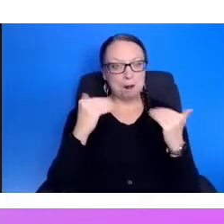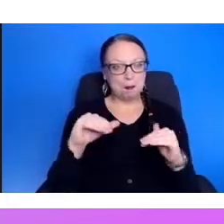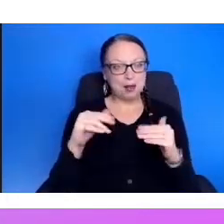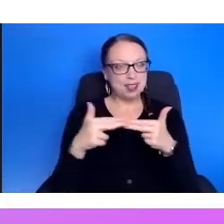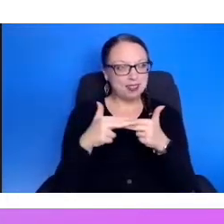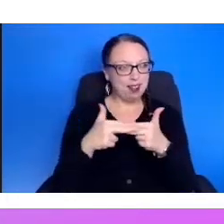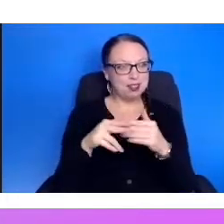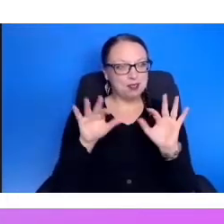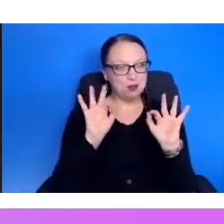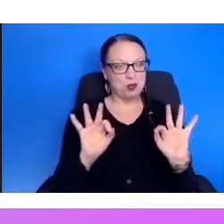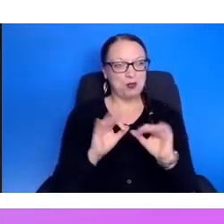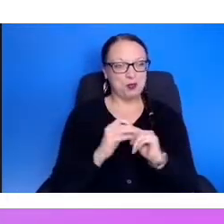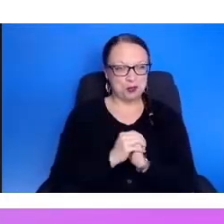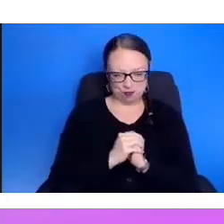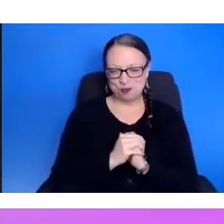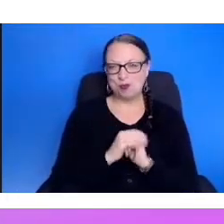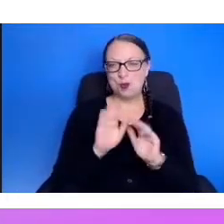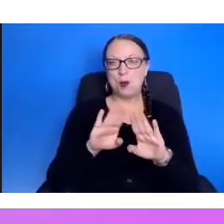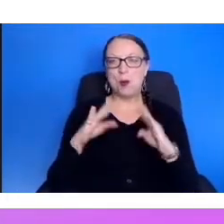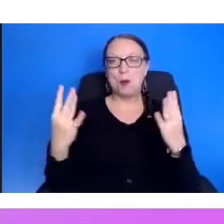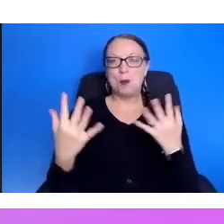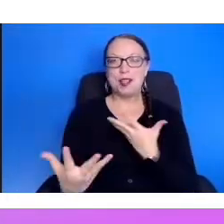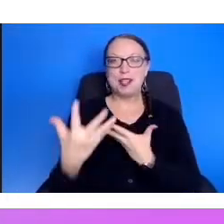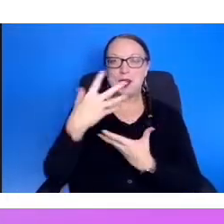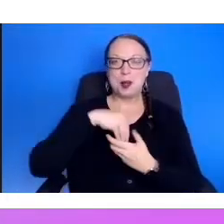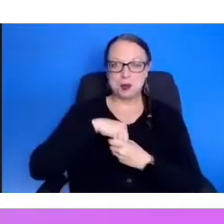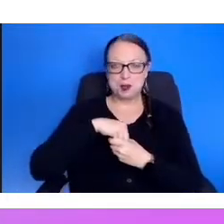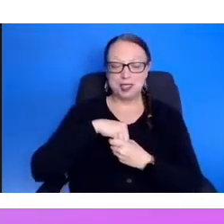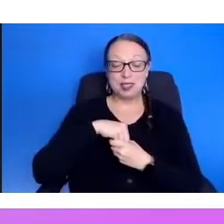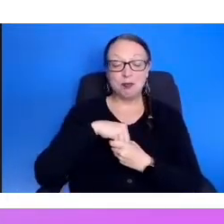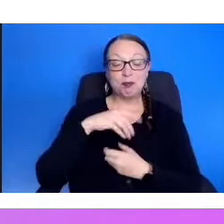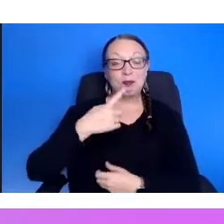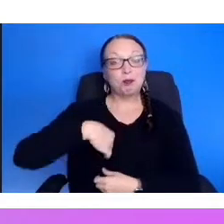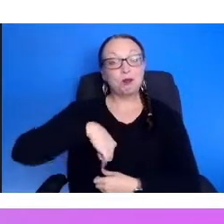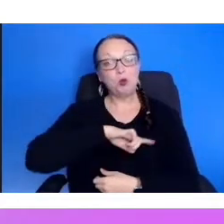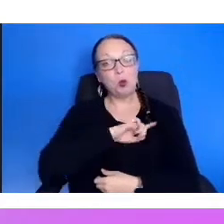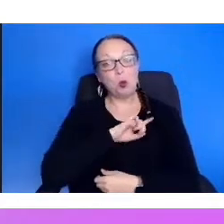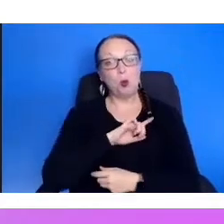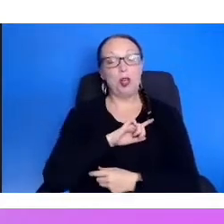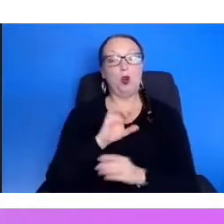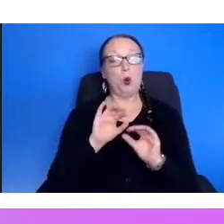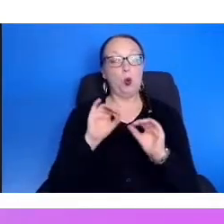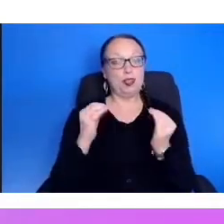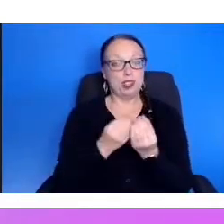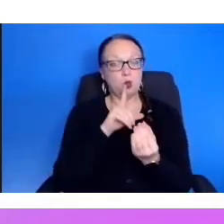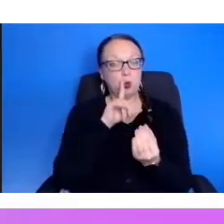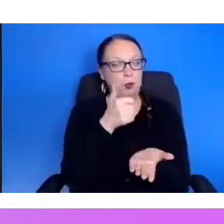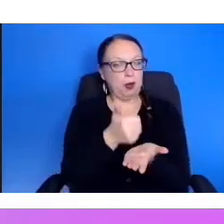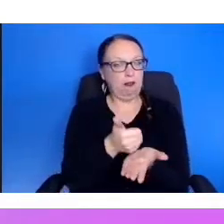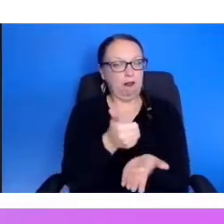Yeah. - Thank you. Open inclusion, so we are an organization that really helps bring